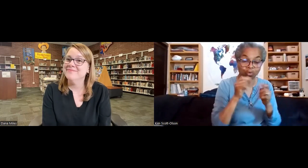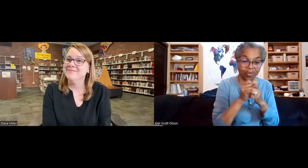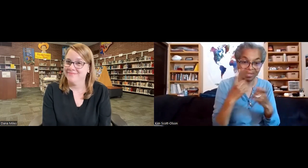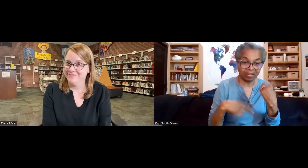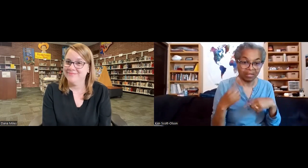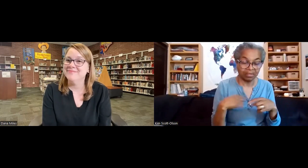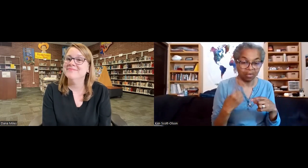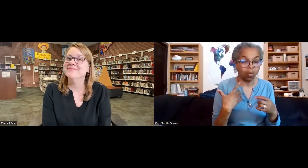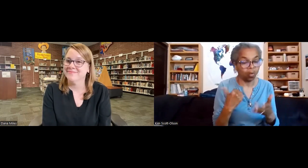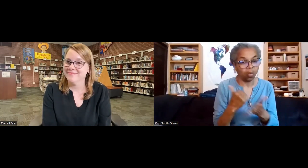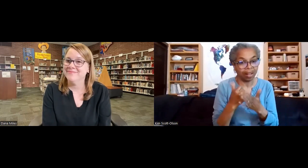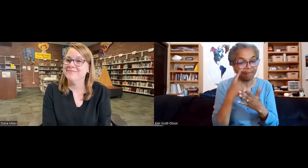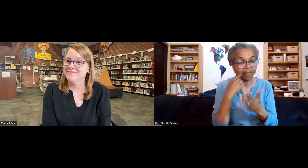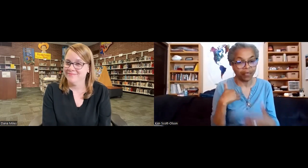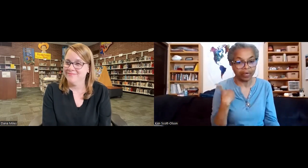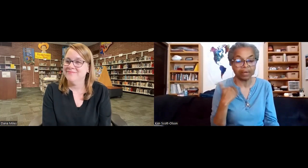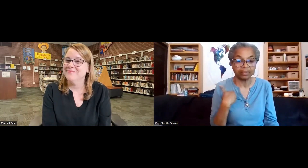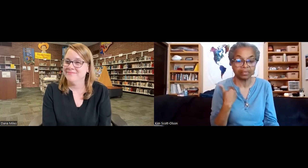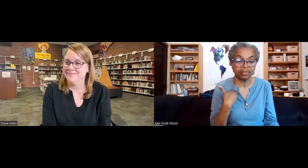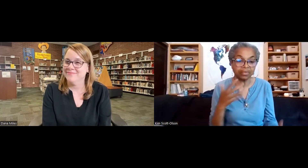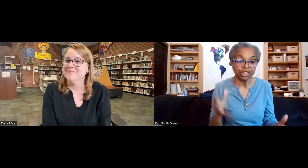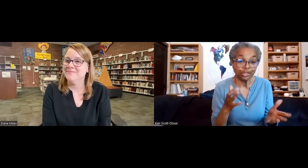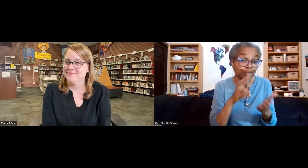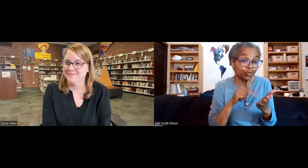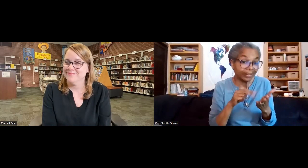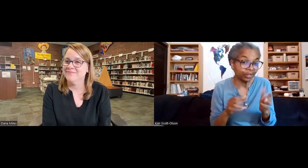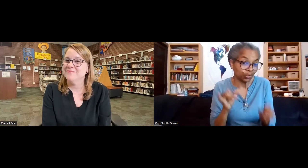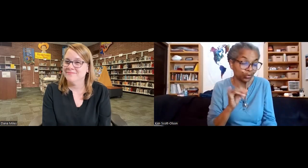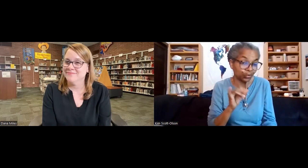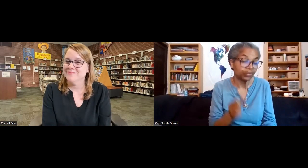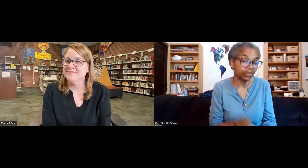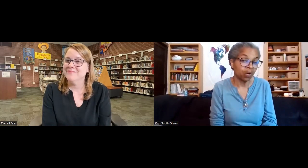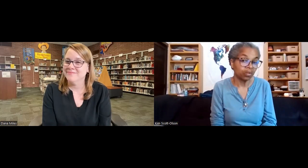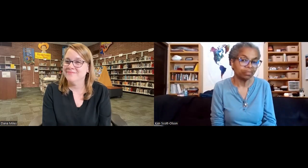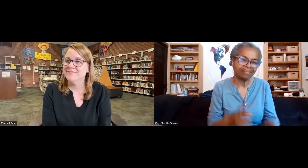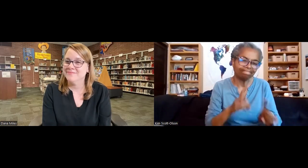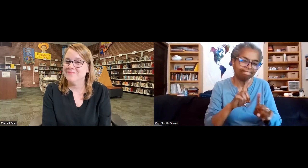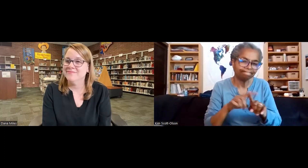They’ll be able to connect the English word to the sign, which is extremely helpful for young children, as it encourages reading too.